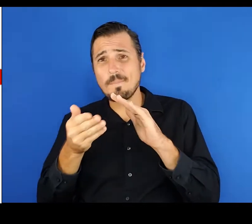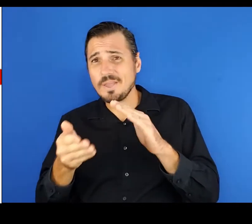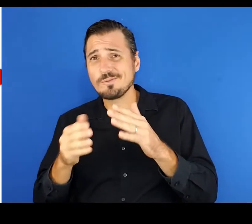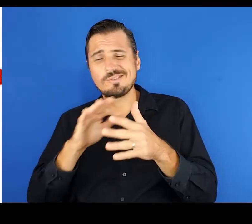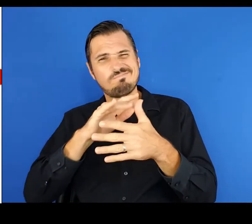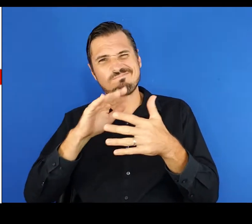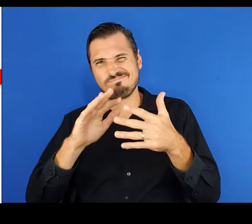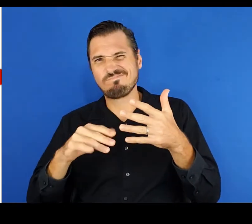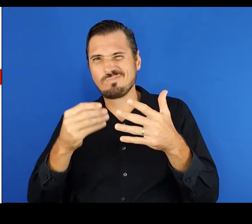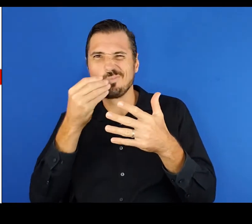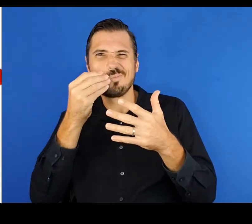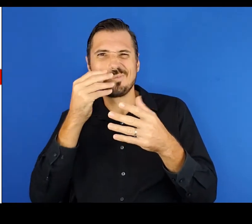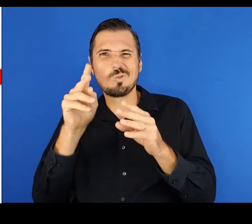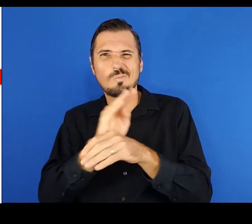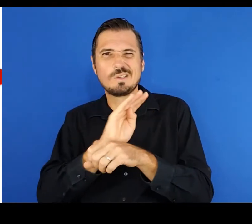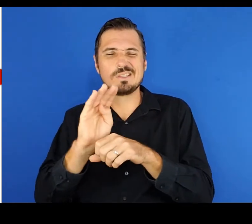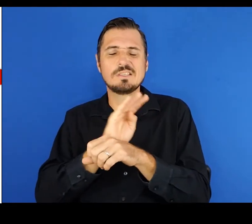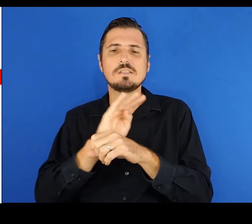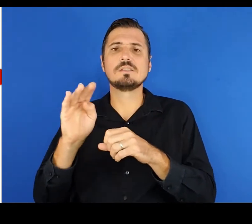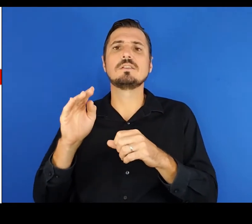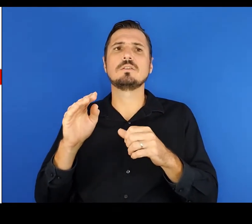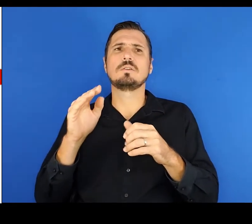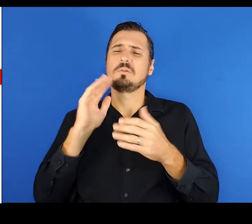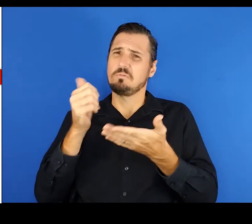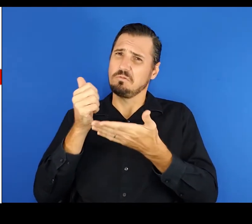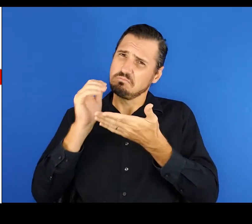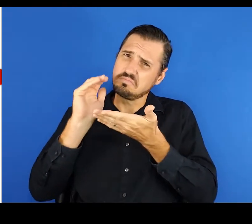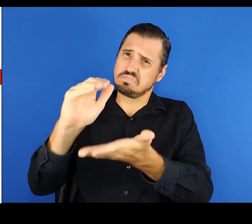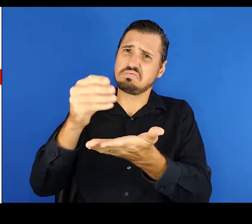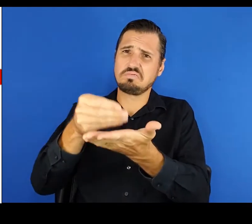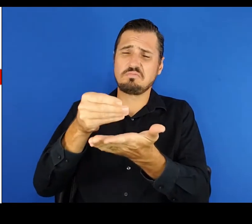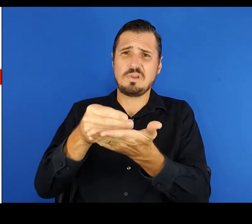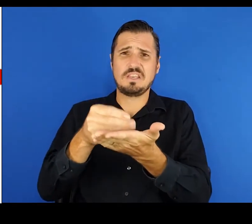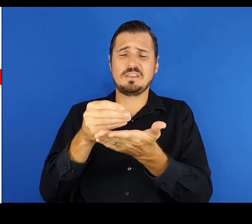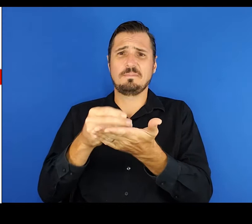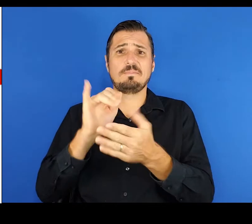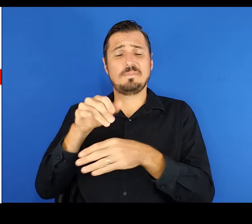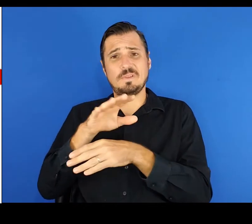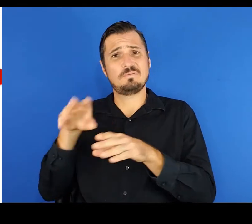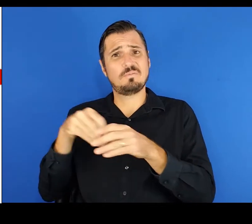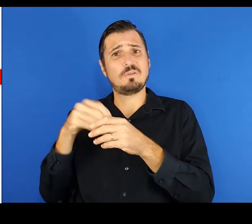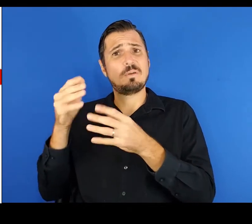crisis. The Restaurant Revitalization Fund is part of the American Rescue Plan Act.